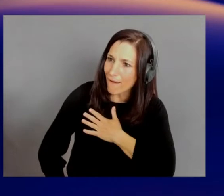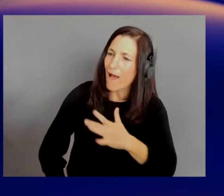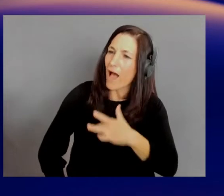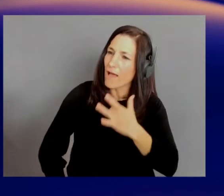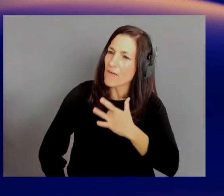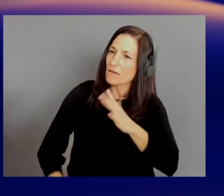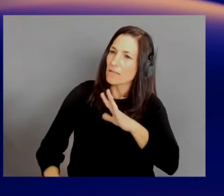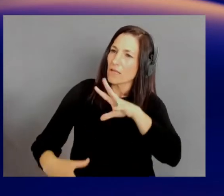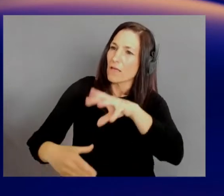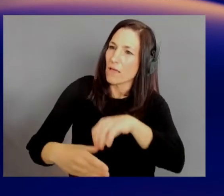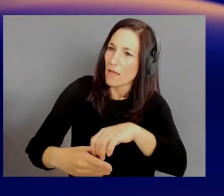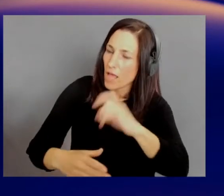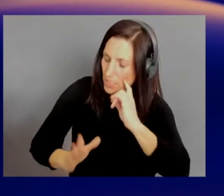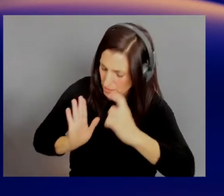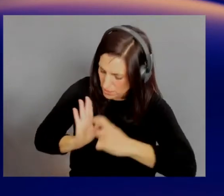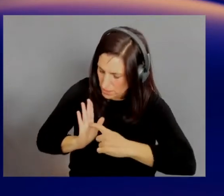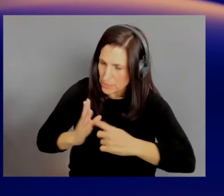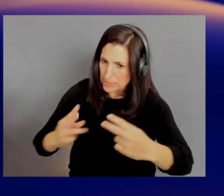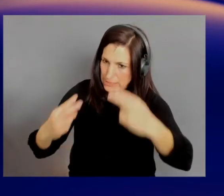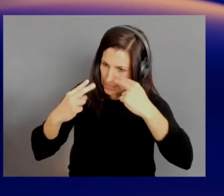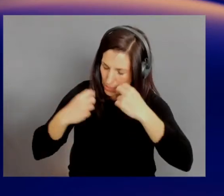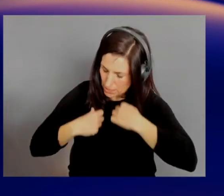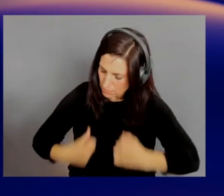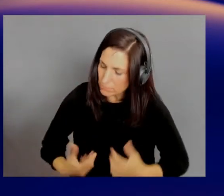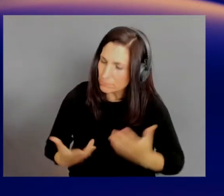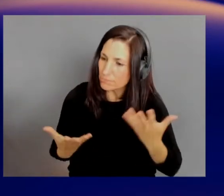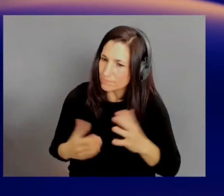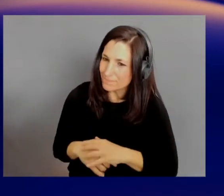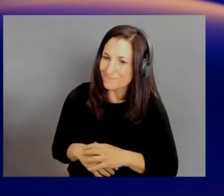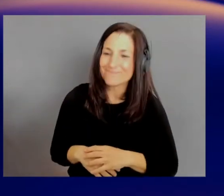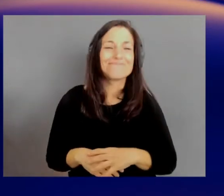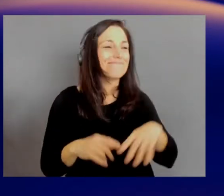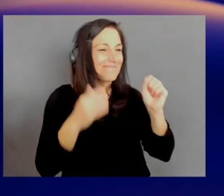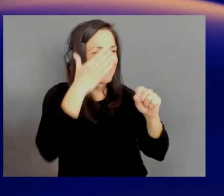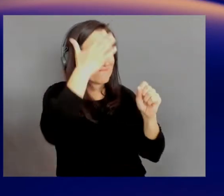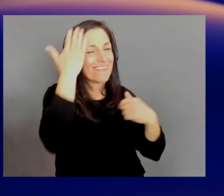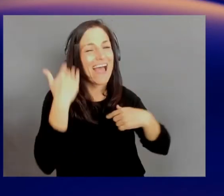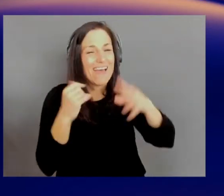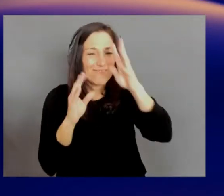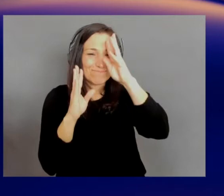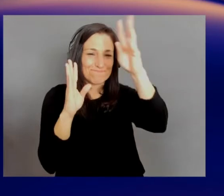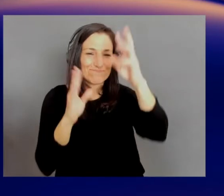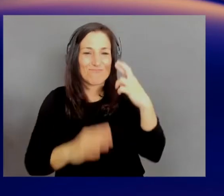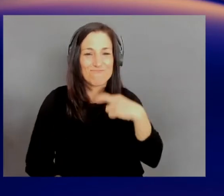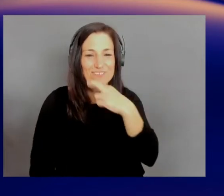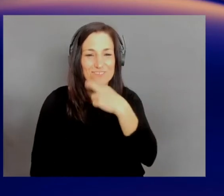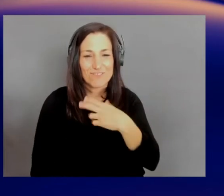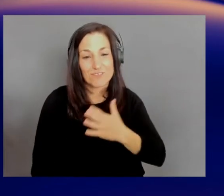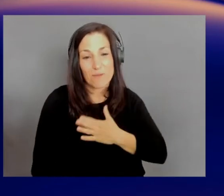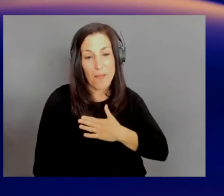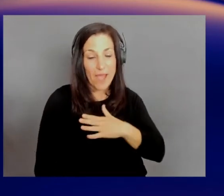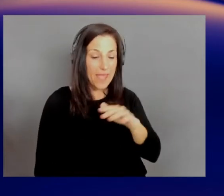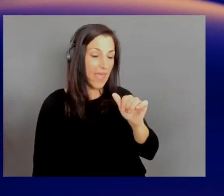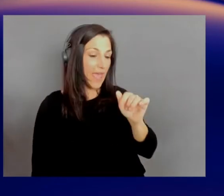Yeah, so I've got a fictitious restaurant. So my attributes are things like FavoriteFood, as you noticed. So if you look at the bottom,